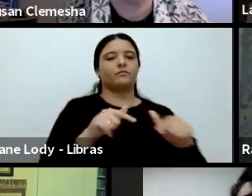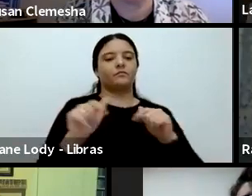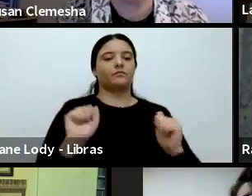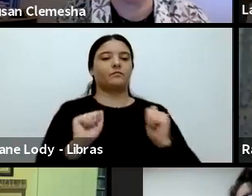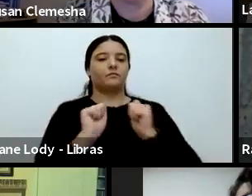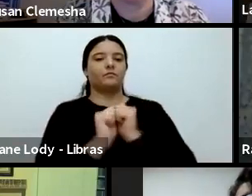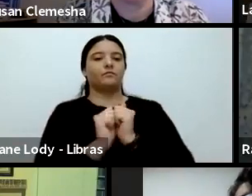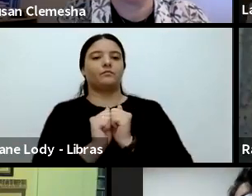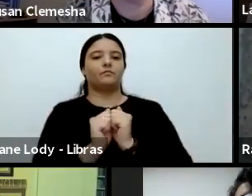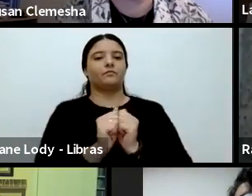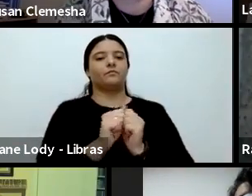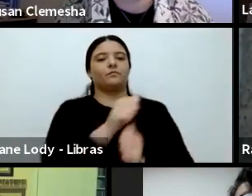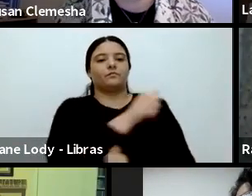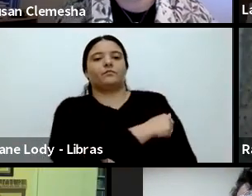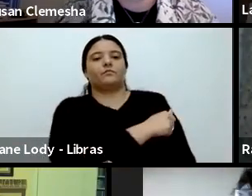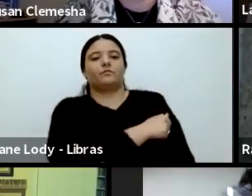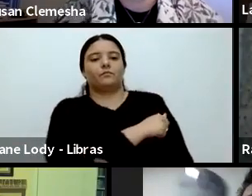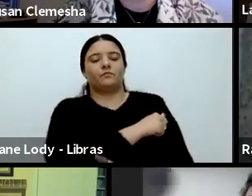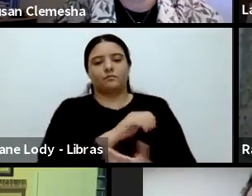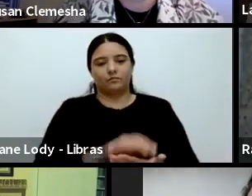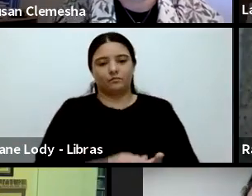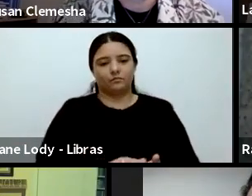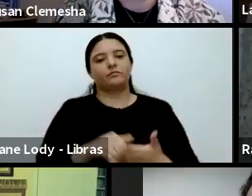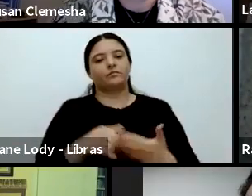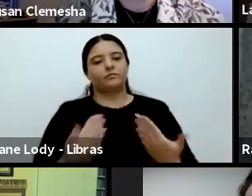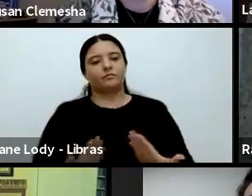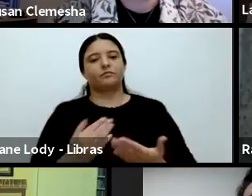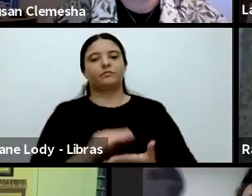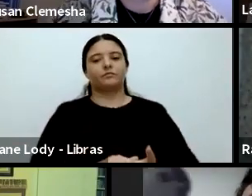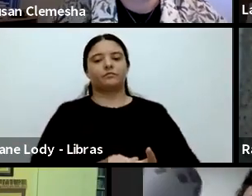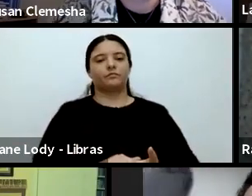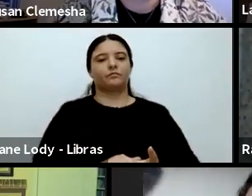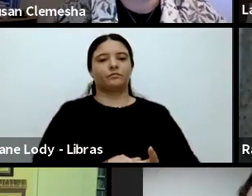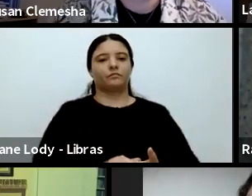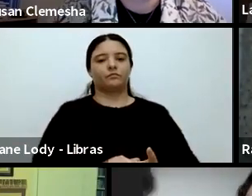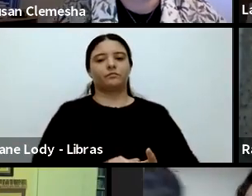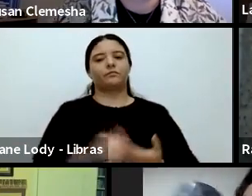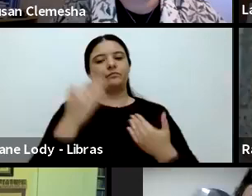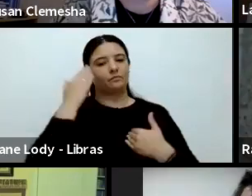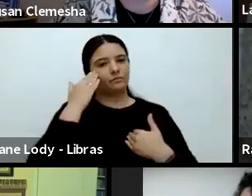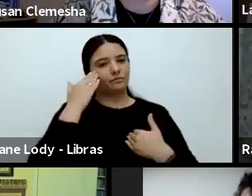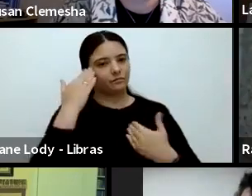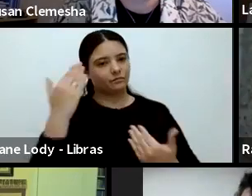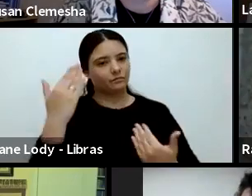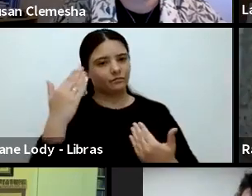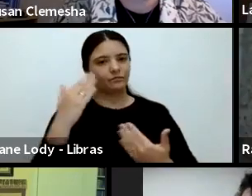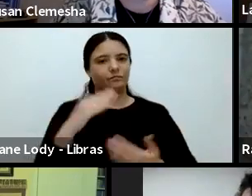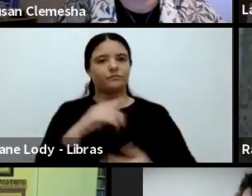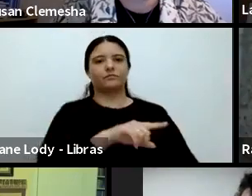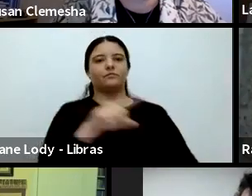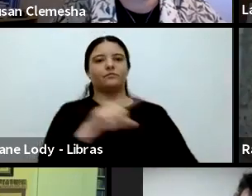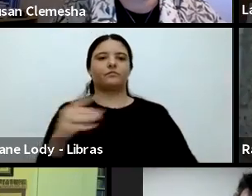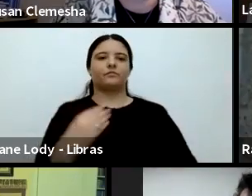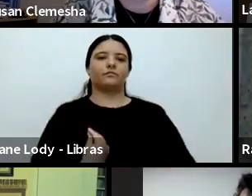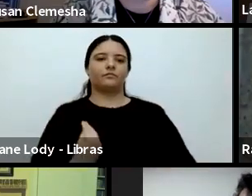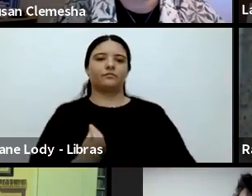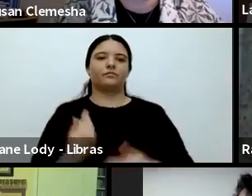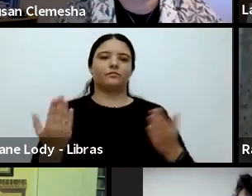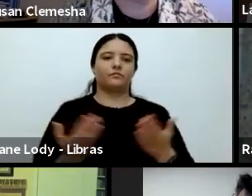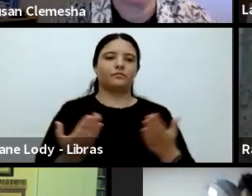students to publish, so. So, I really appreciate. you being here. on theatre on theater, it's a pleasure and theater, it's a pleasure, and